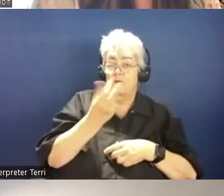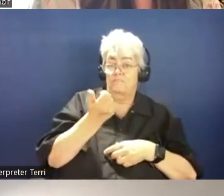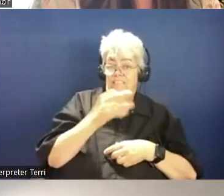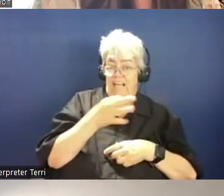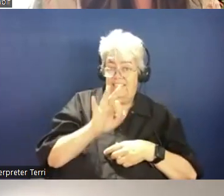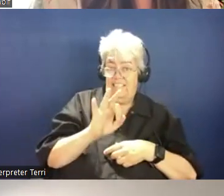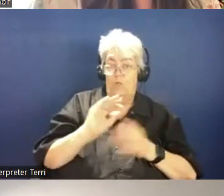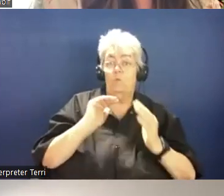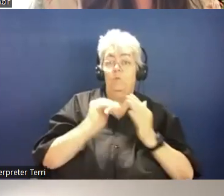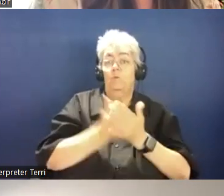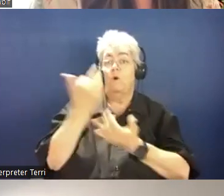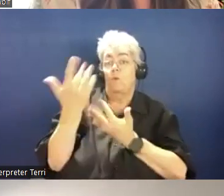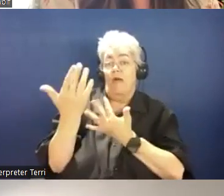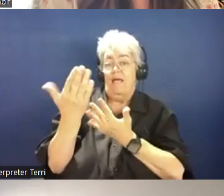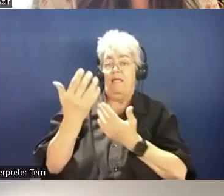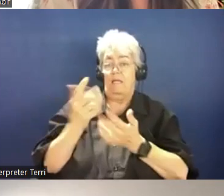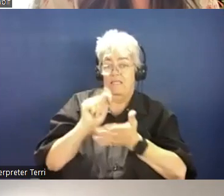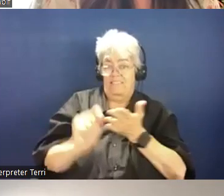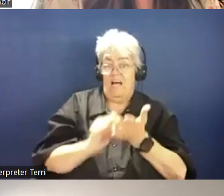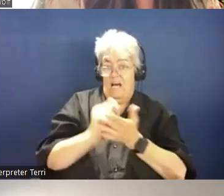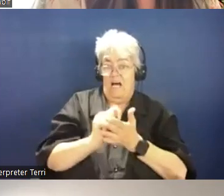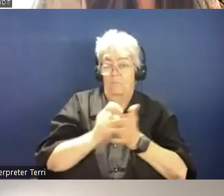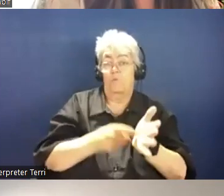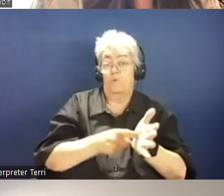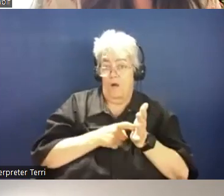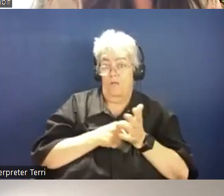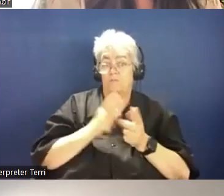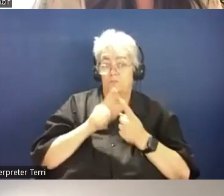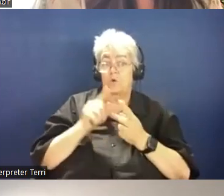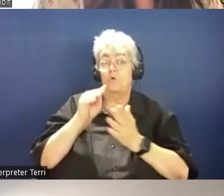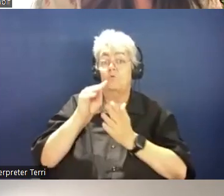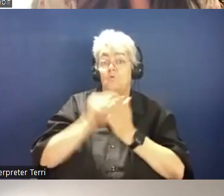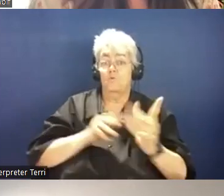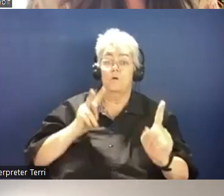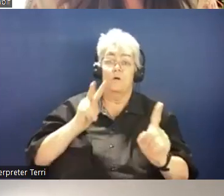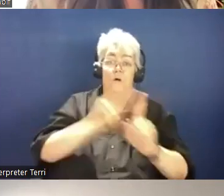This created a 3-day waiting period, after the initiation of a background check